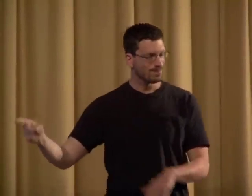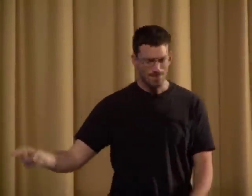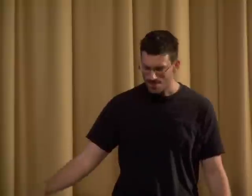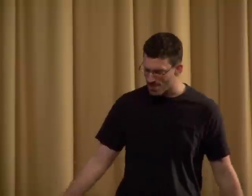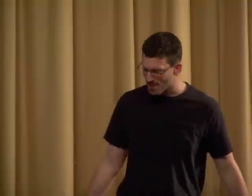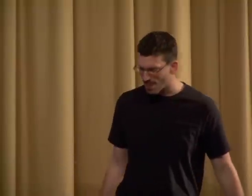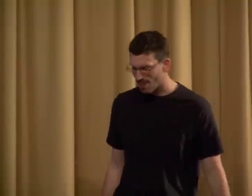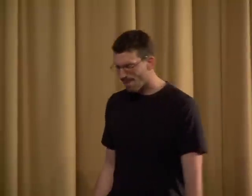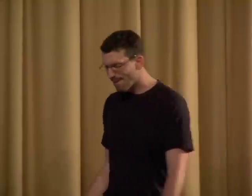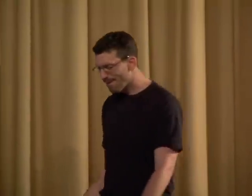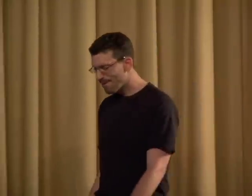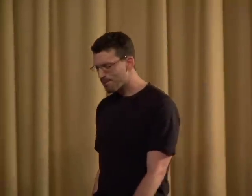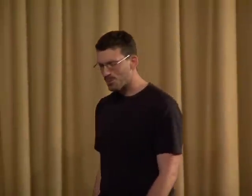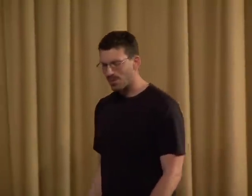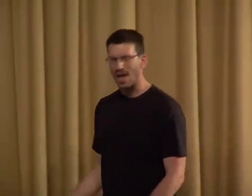And when I joined a team, I wanted number 23 because that was his number. The coach said 23? Get in line.